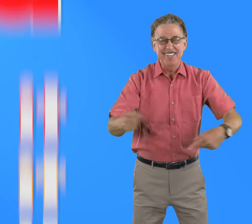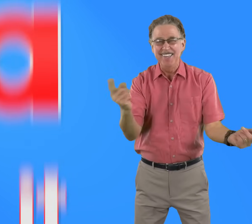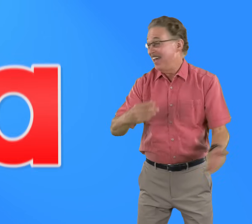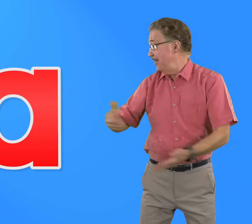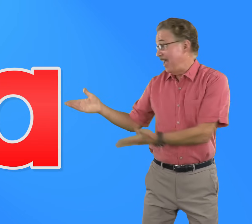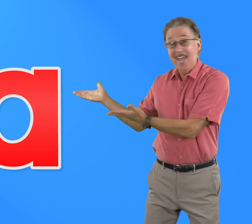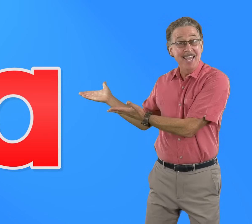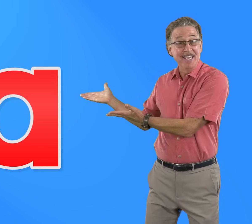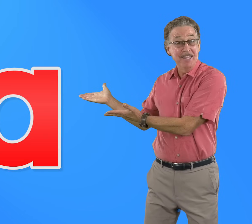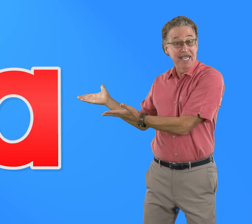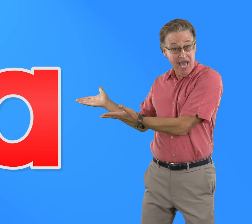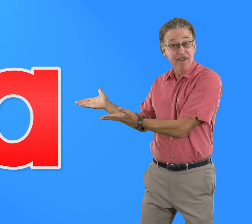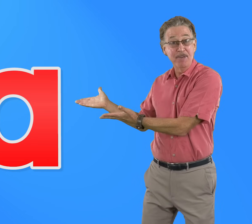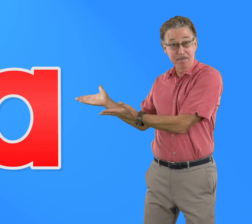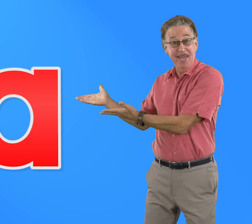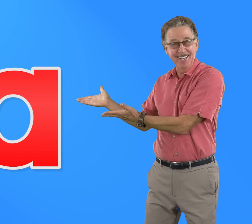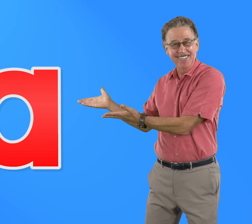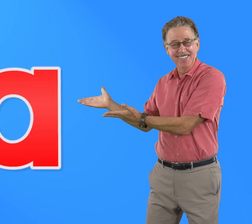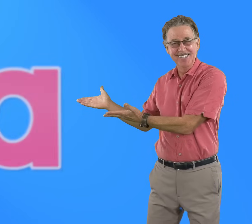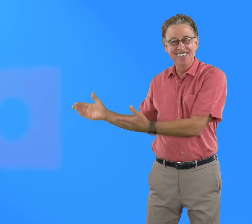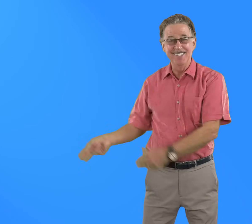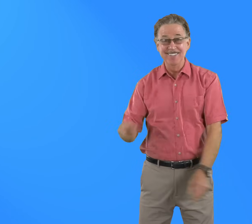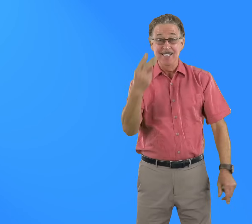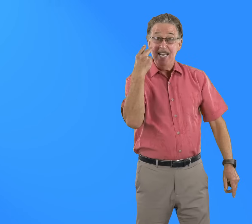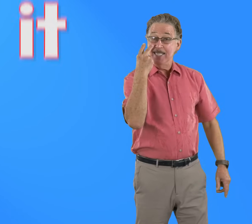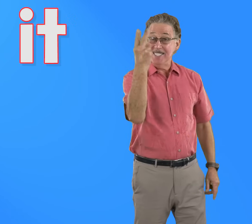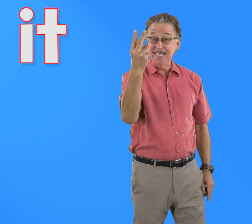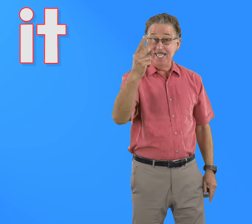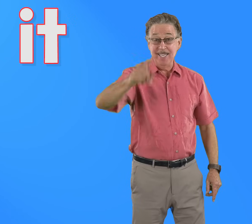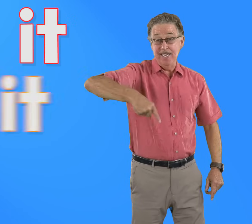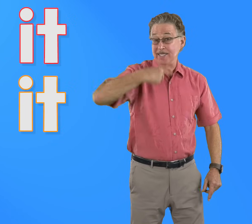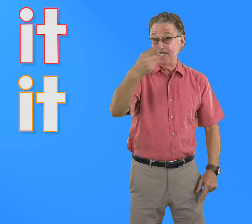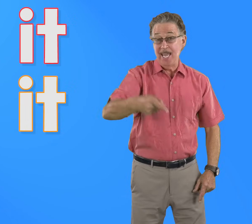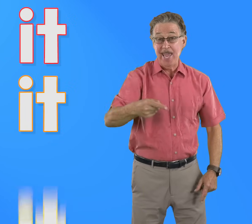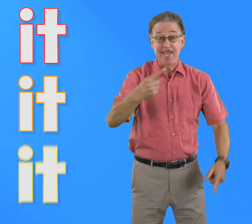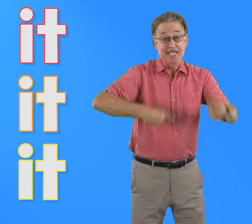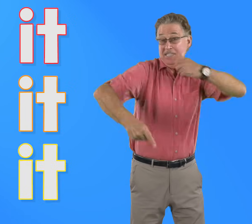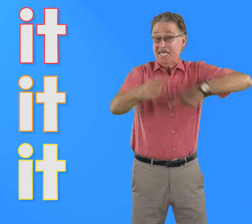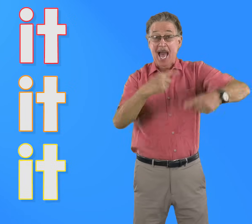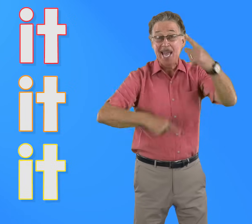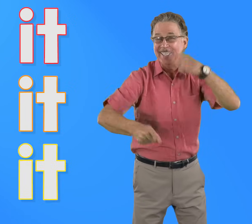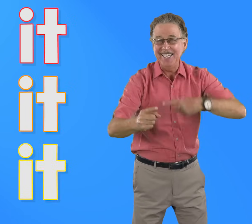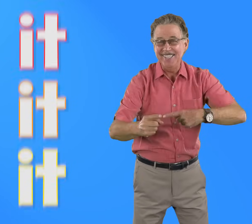Letter A a in the alphabet See it Say it Sign it